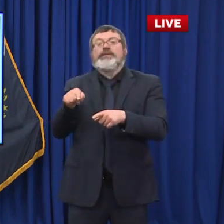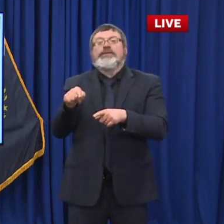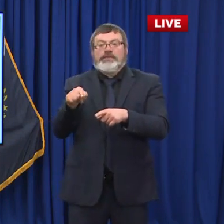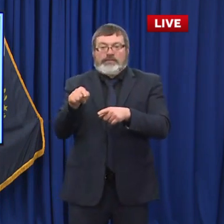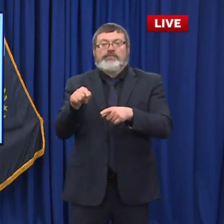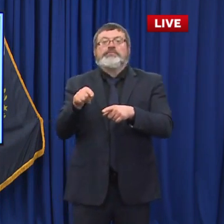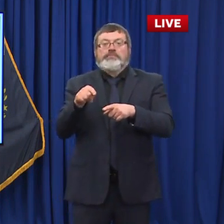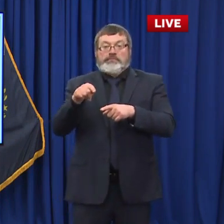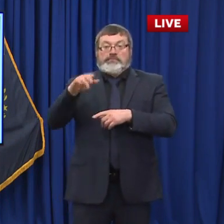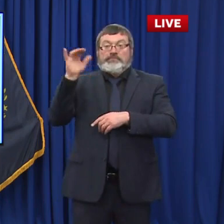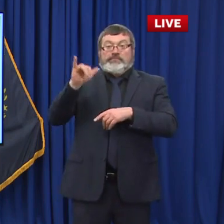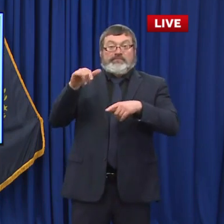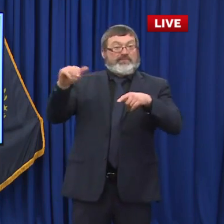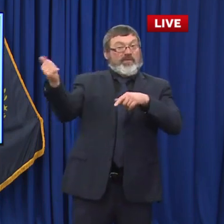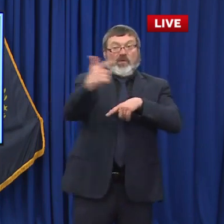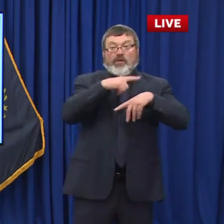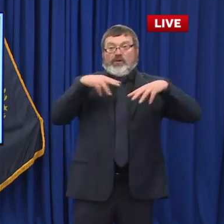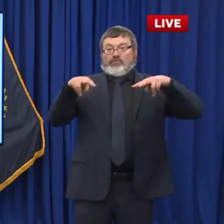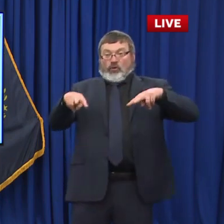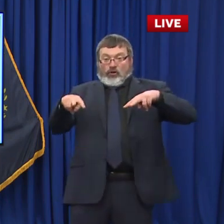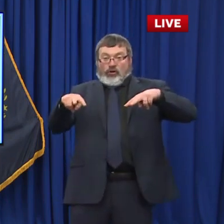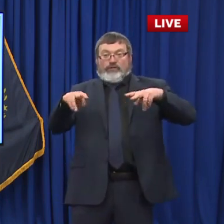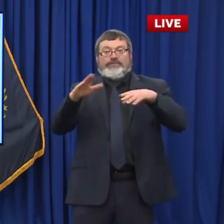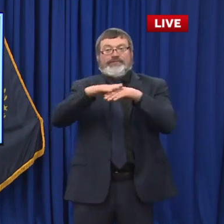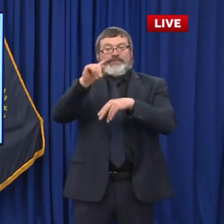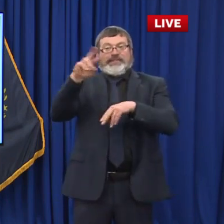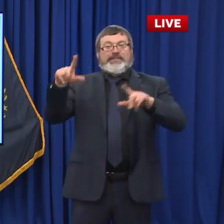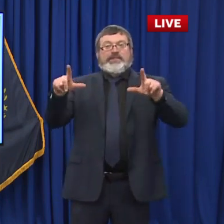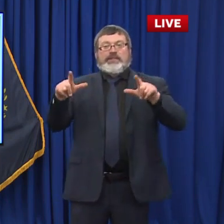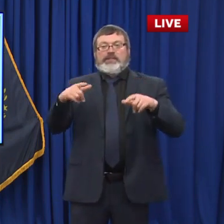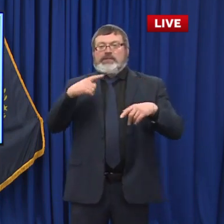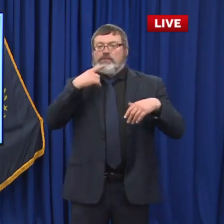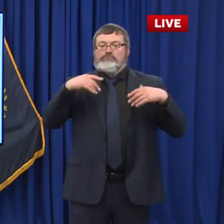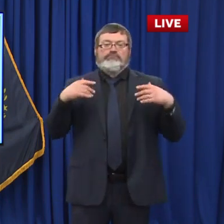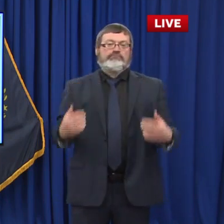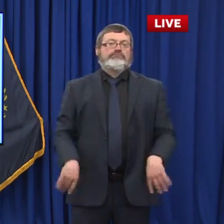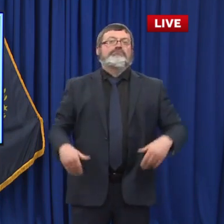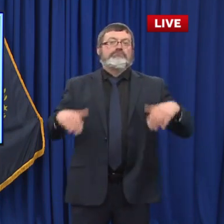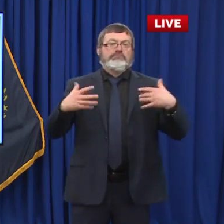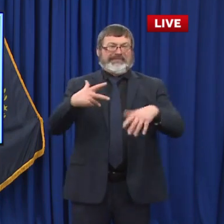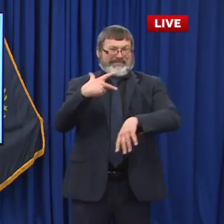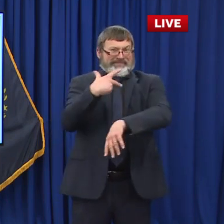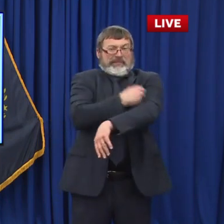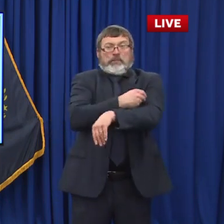I THINK ANYONE WHO WATCHED THAT PRESS CONFERENCE, I THINK HER WORDS STRUCK WITH A LOT OF US.